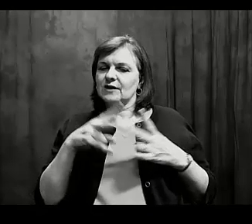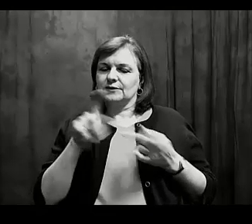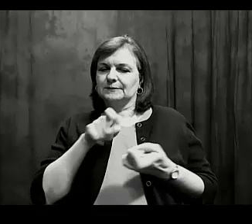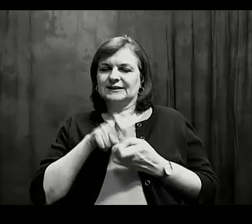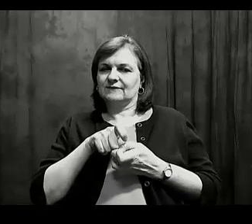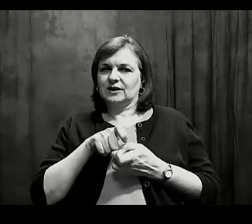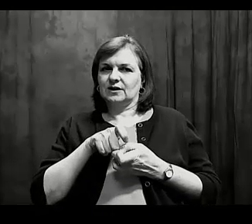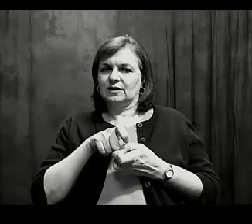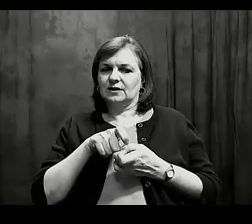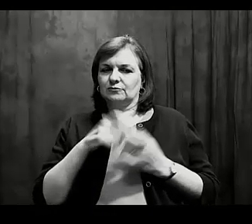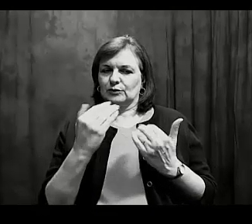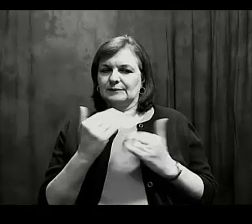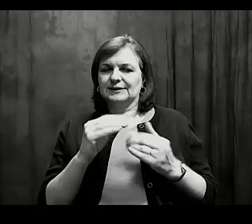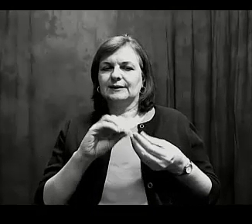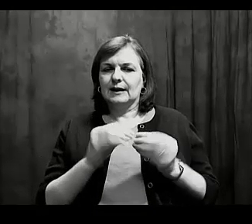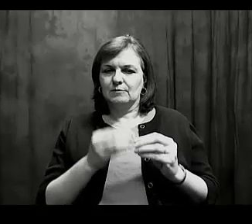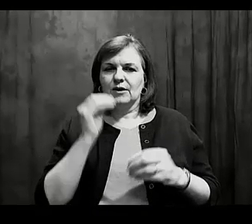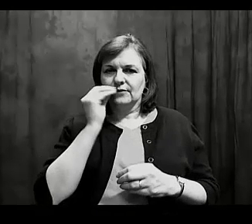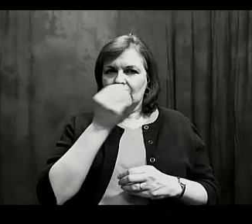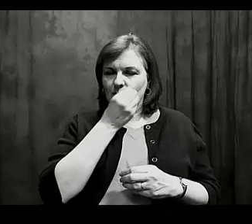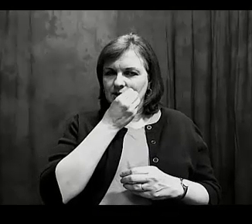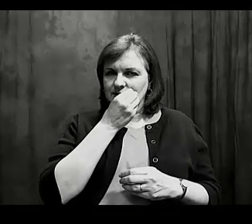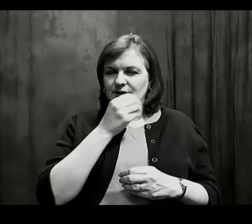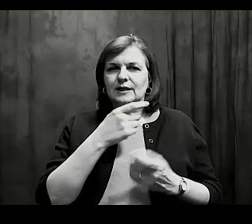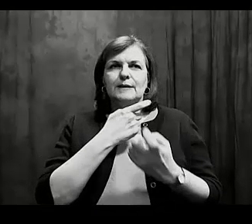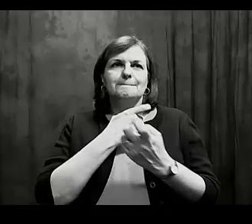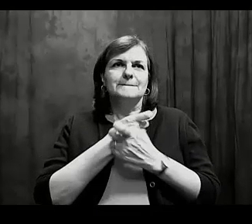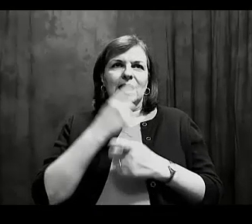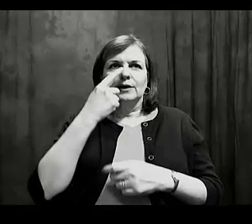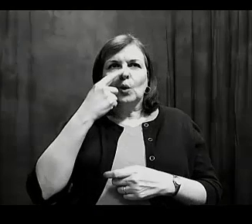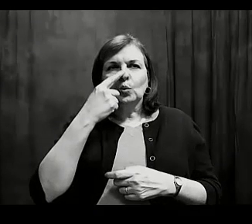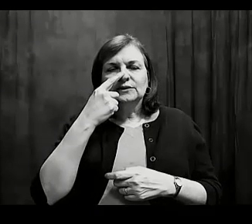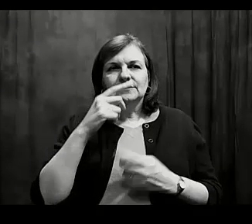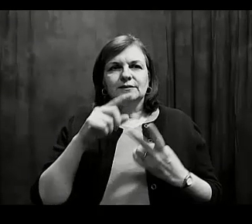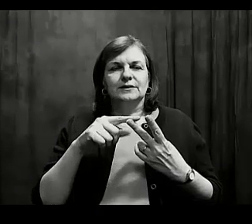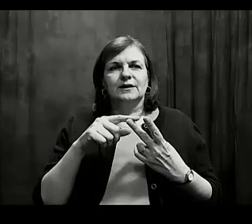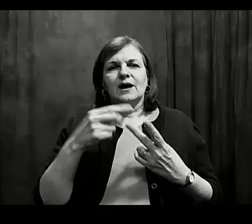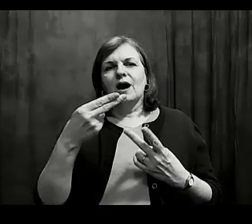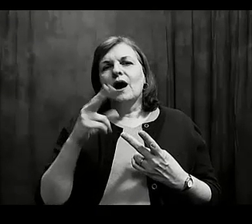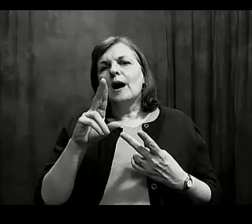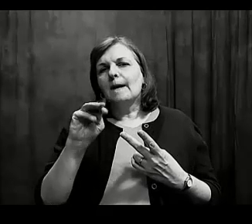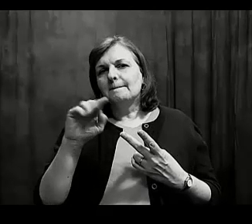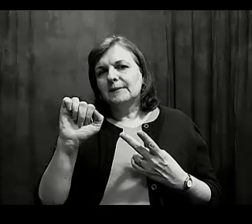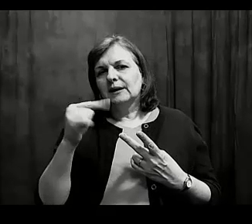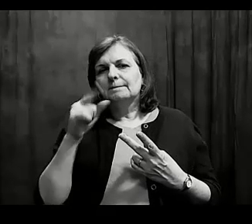so we look at the bat noses and flowers hummingbirds perfectly fitting into these